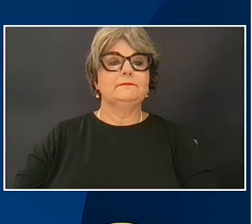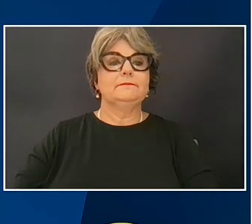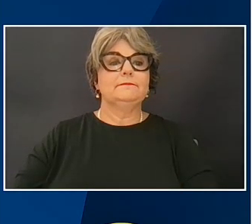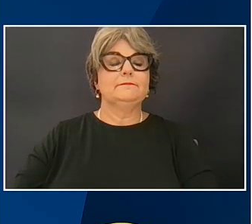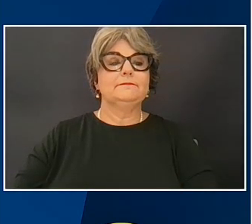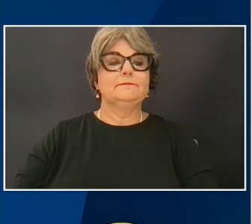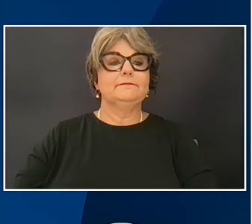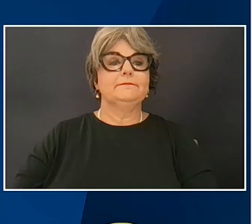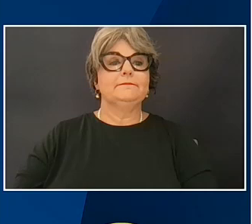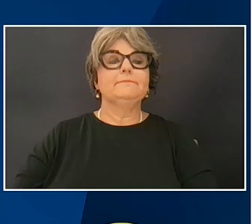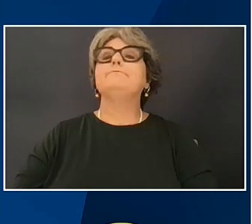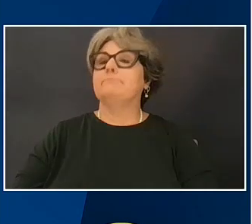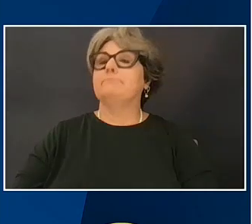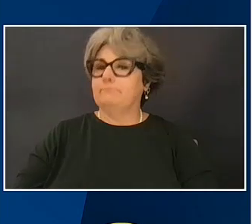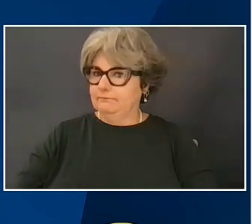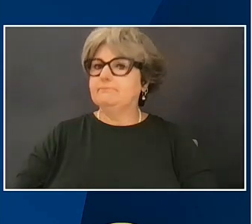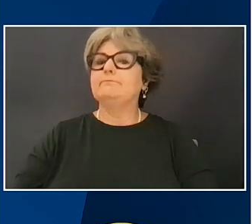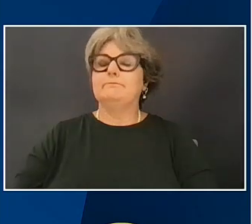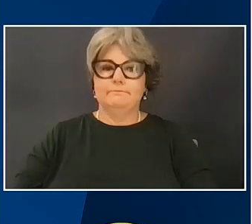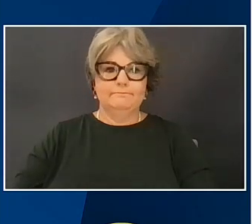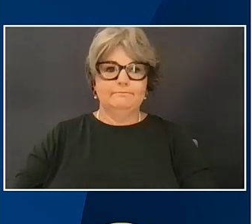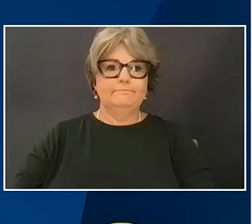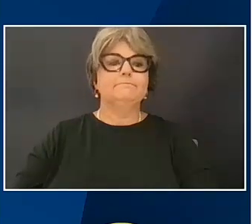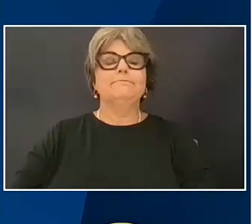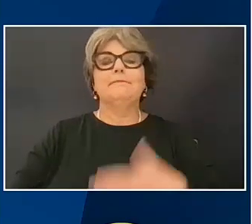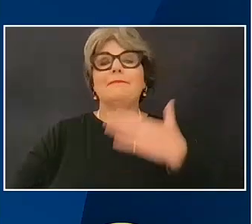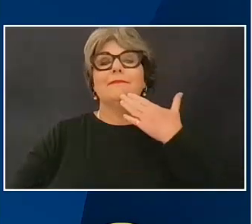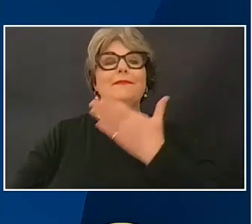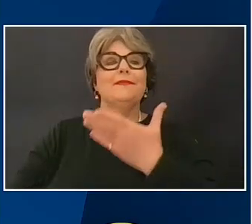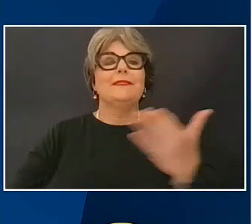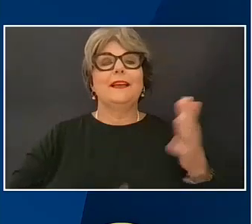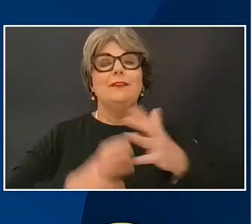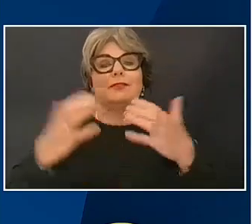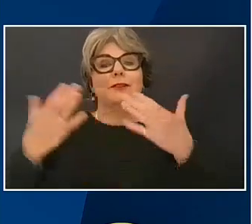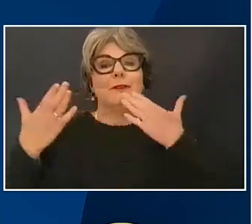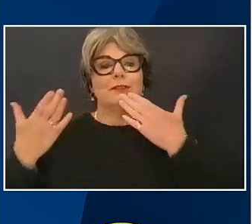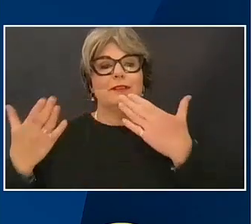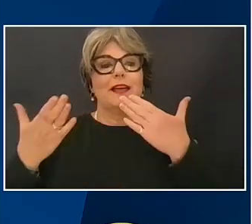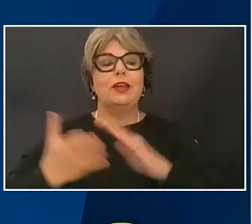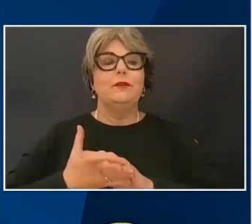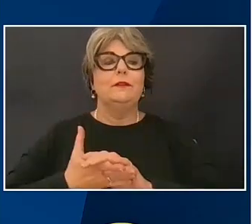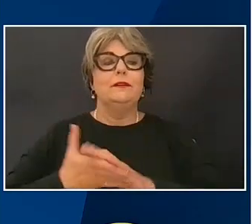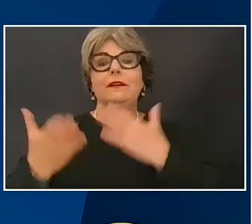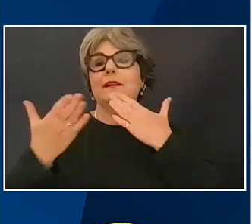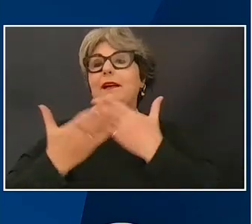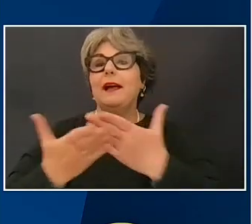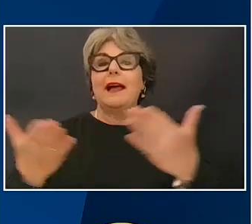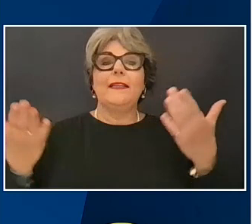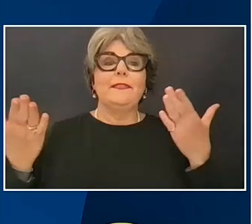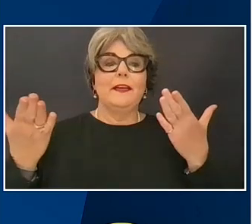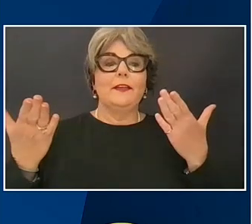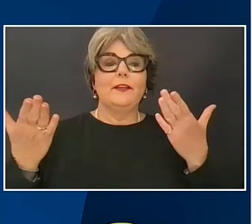Okay. Alright. Thank you all so much. And thank you all so much for your discussion today.